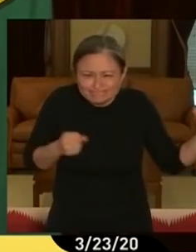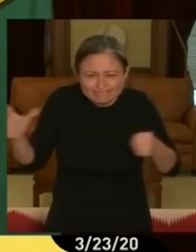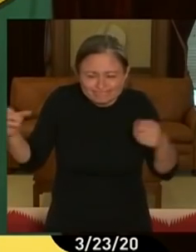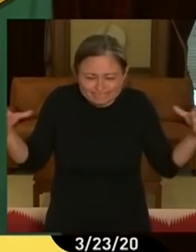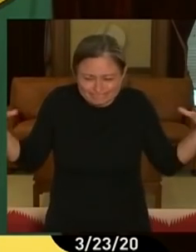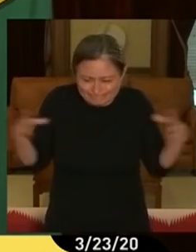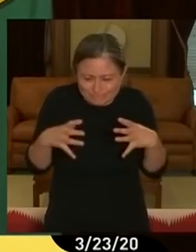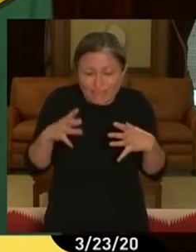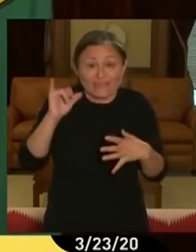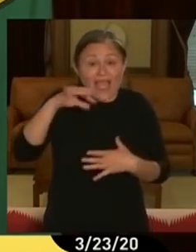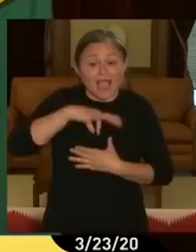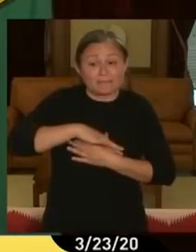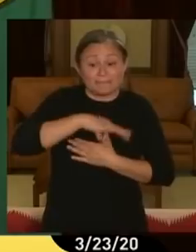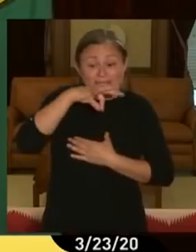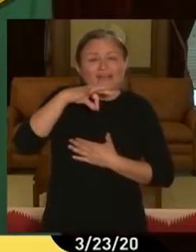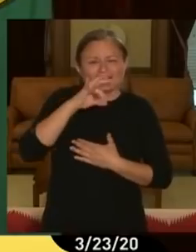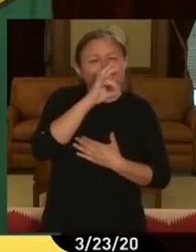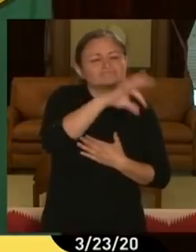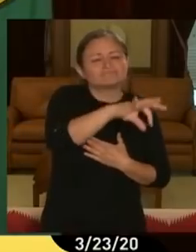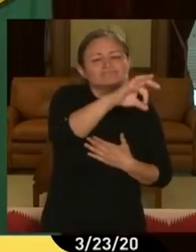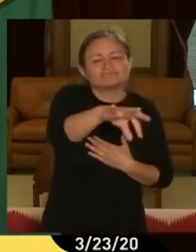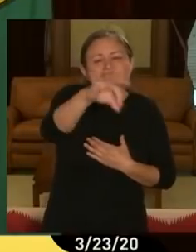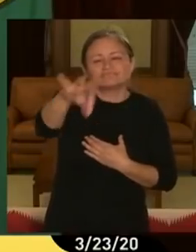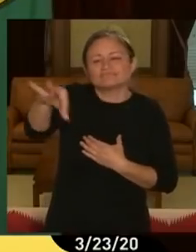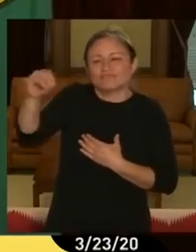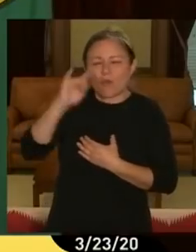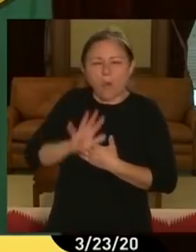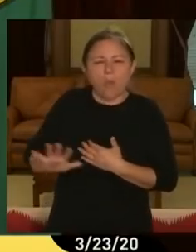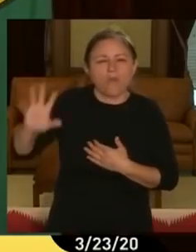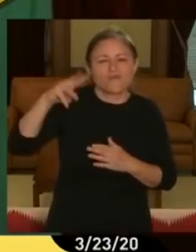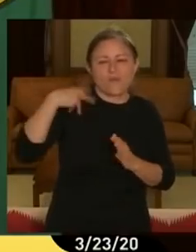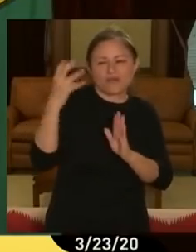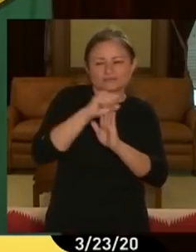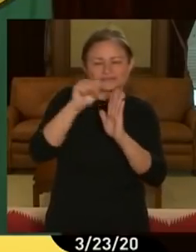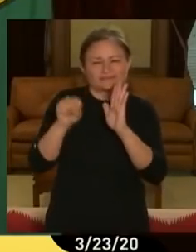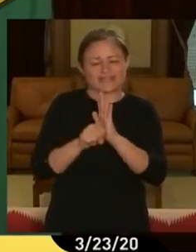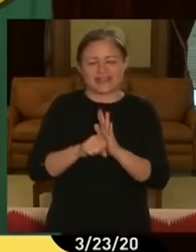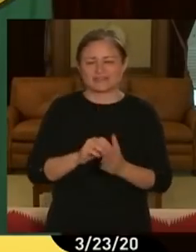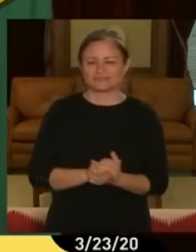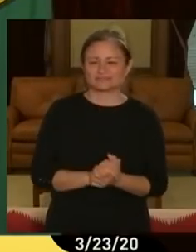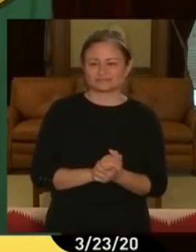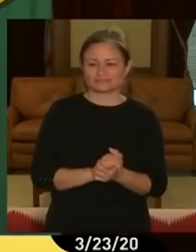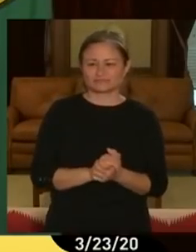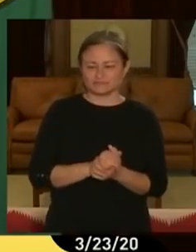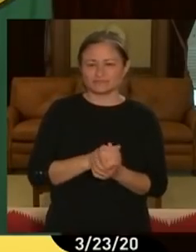BACK AN INCH TO SAVE OTHERS CONSUMED BY THE TIDES. WE NEED THIS SPIRIT NOW IN OUR STATE.